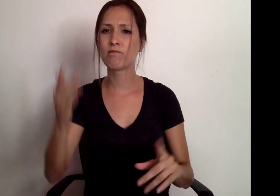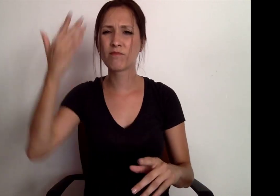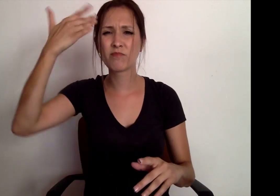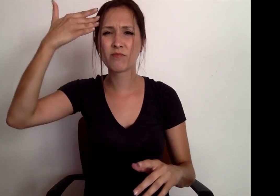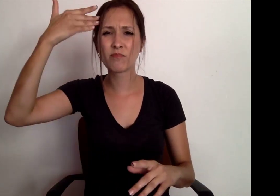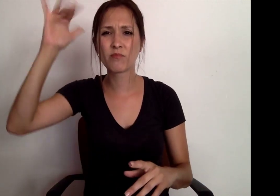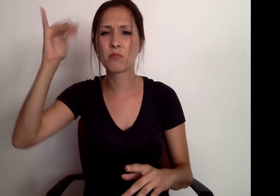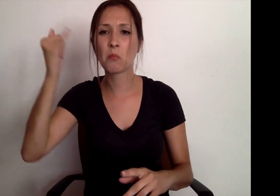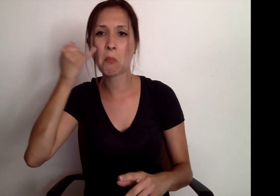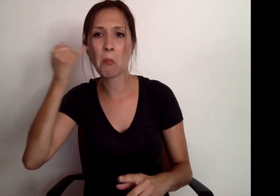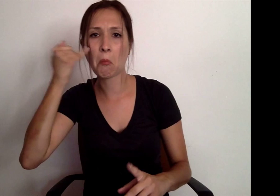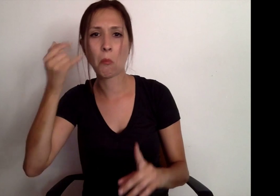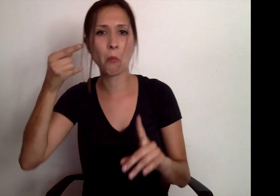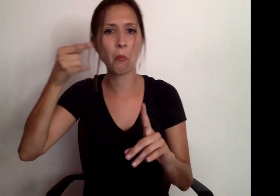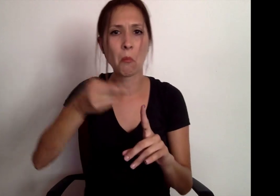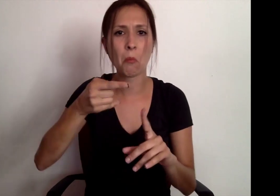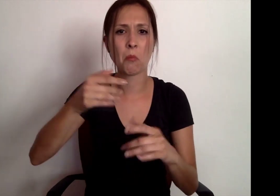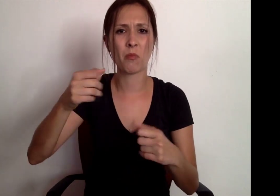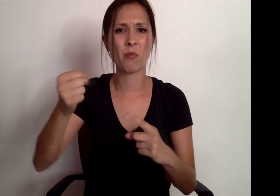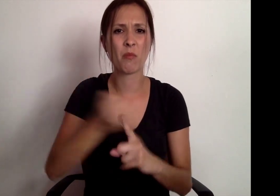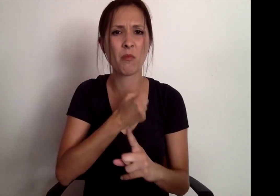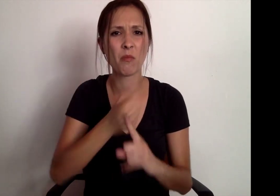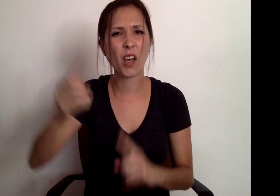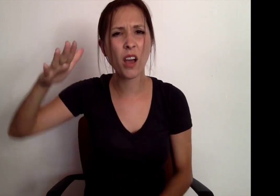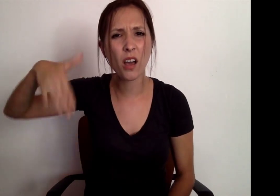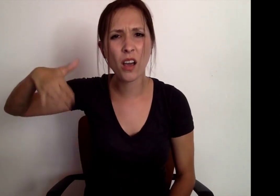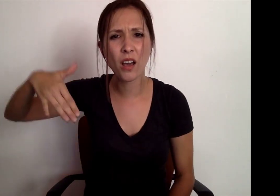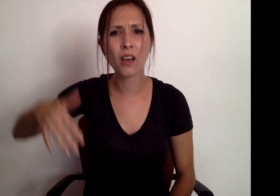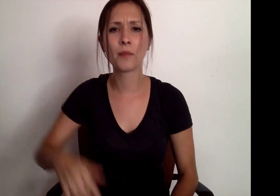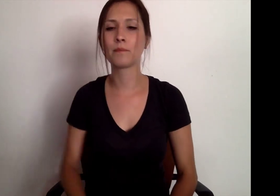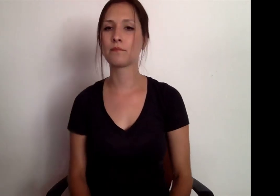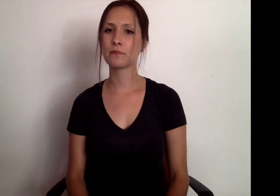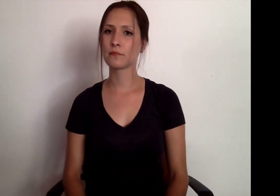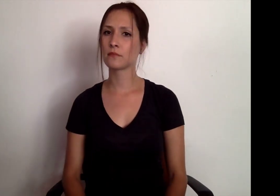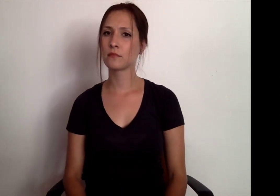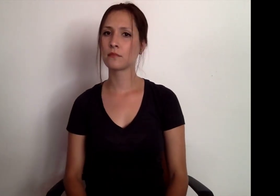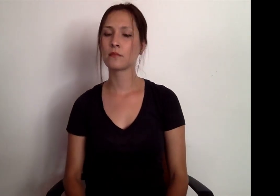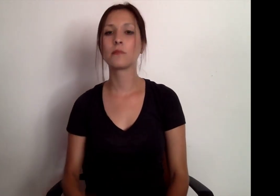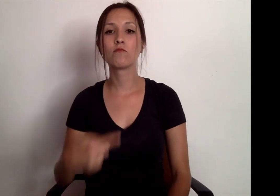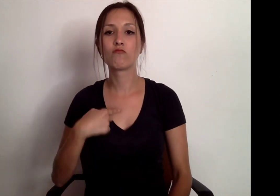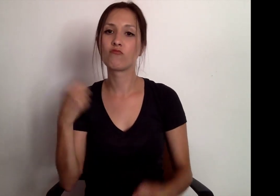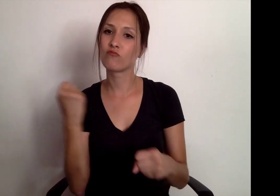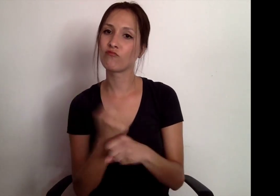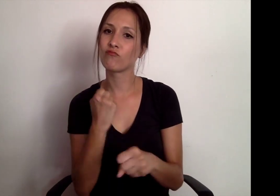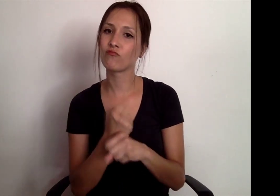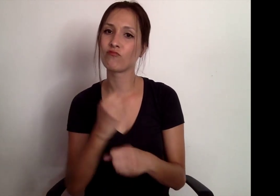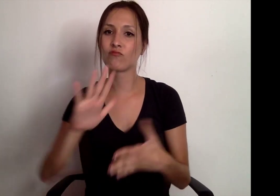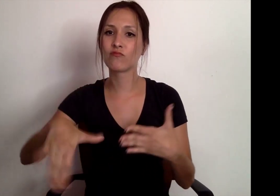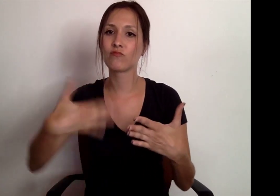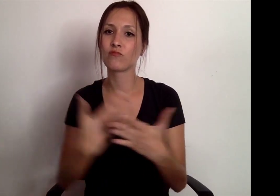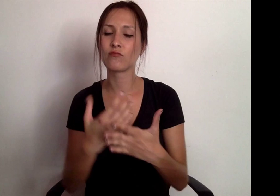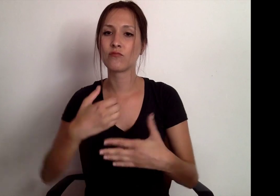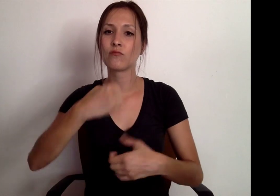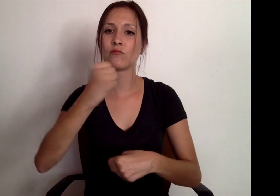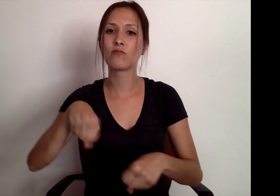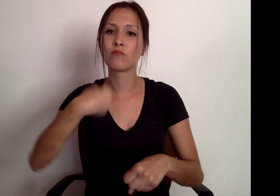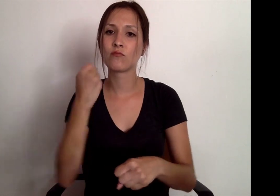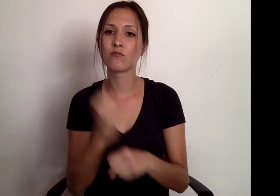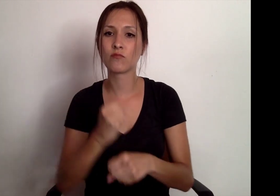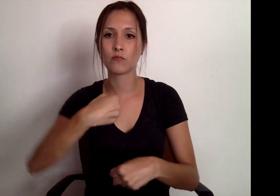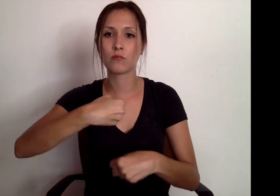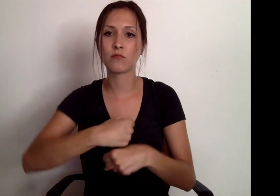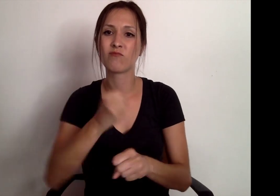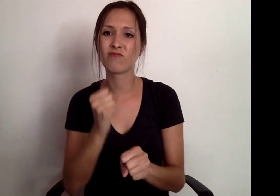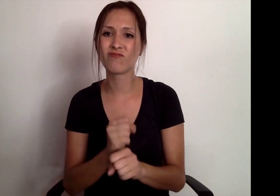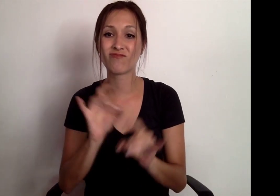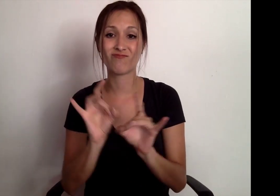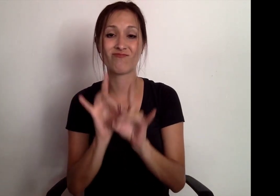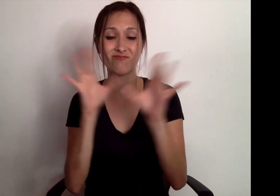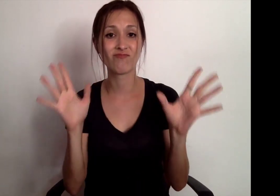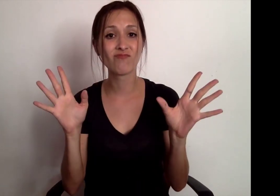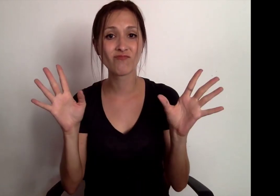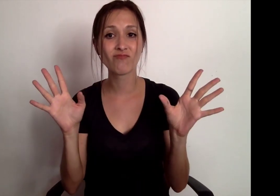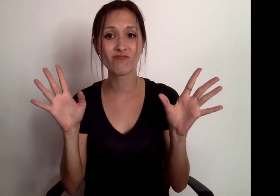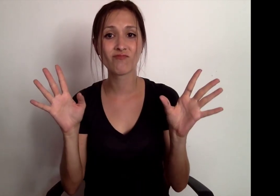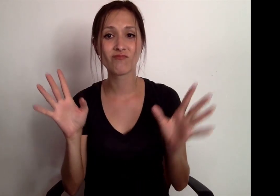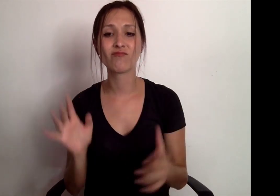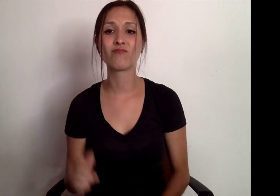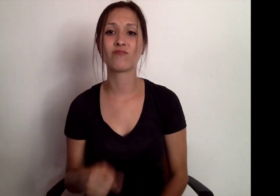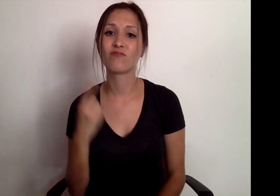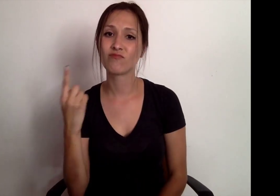we don’t know if it counts as assault yet. I had to fight for an entire year to make it clear that there was